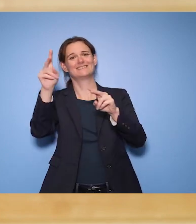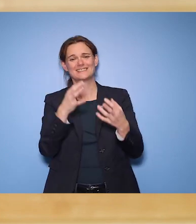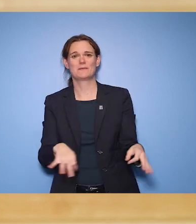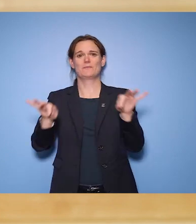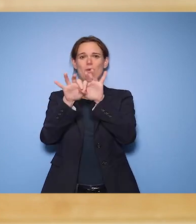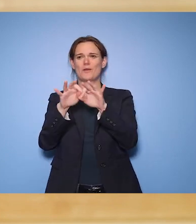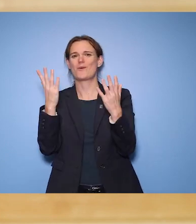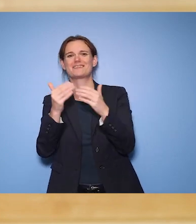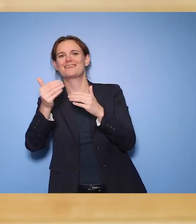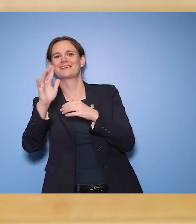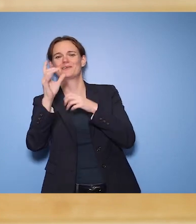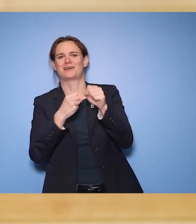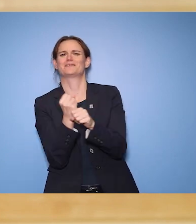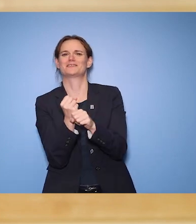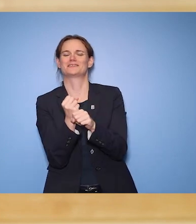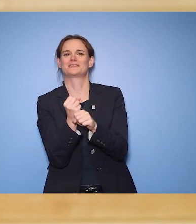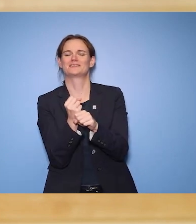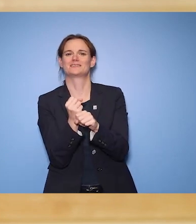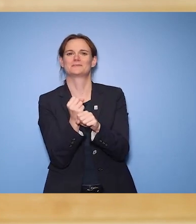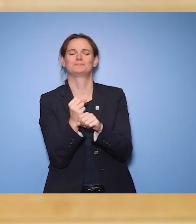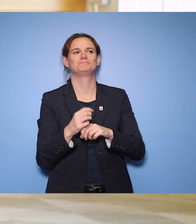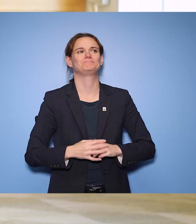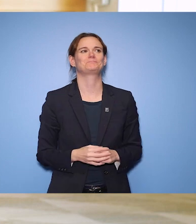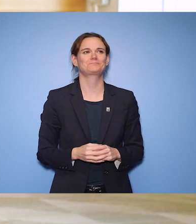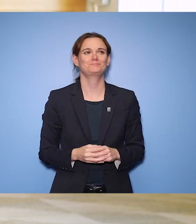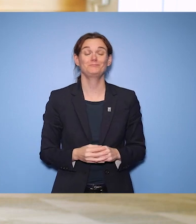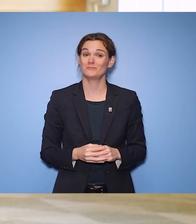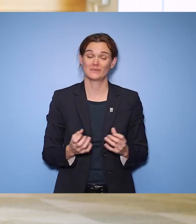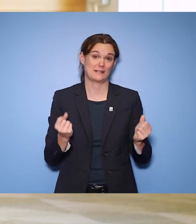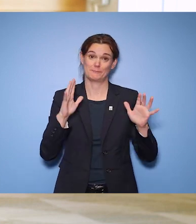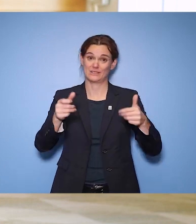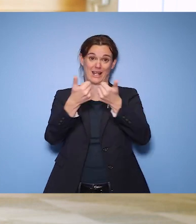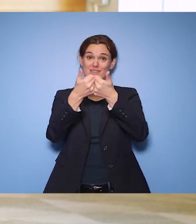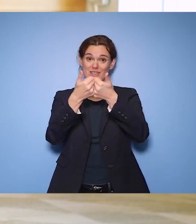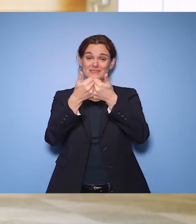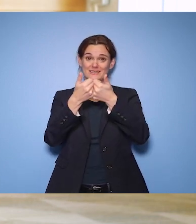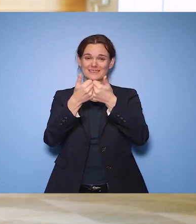the next 25 years and beyond. Now we have big challenges to take on and opportunities to